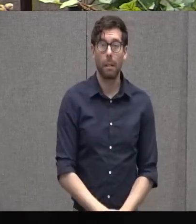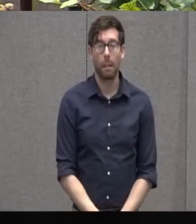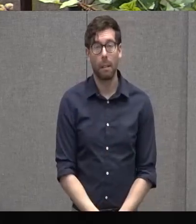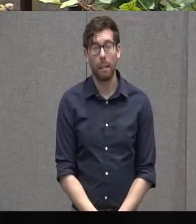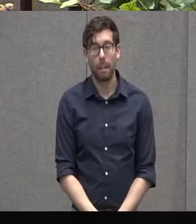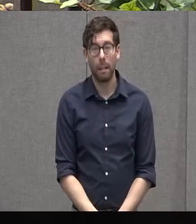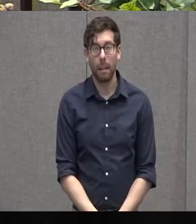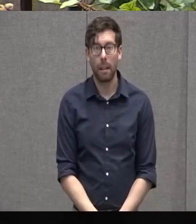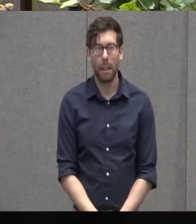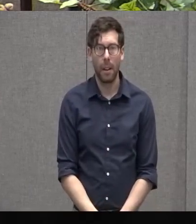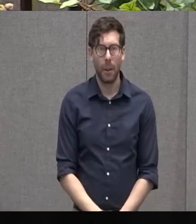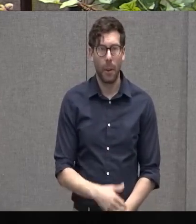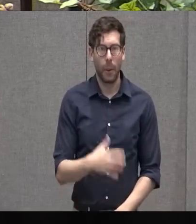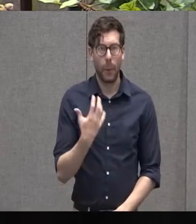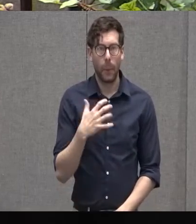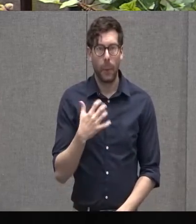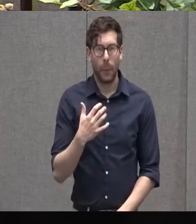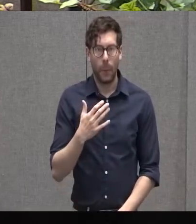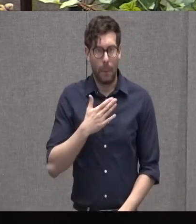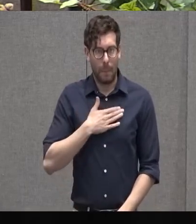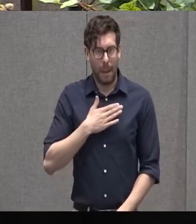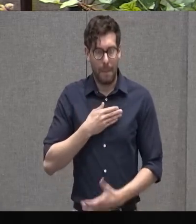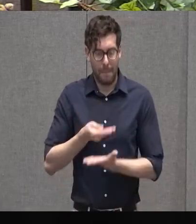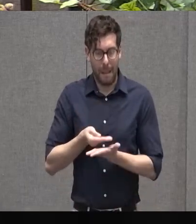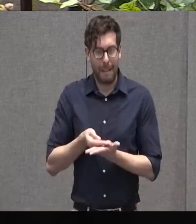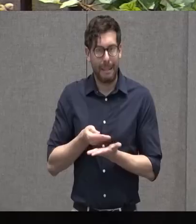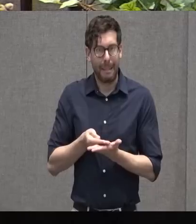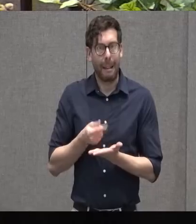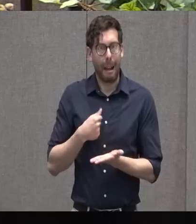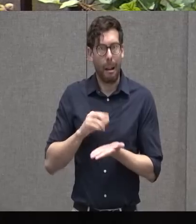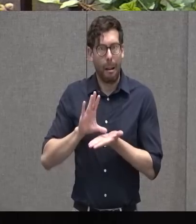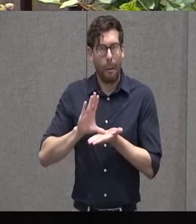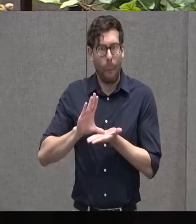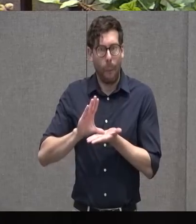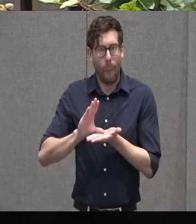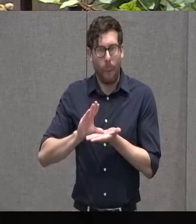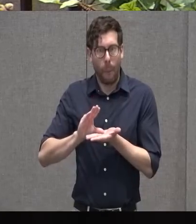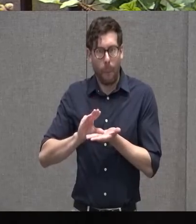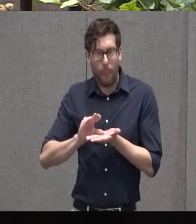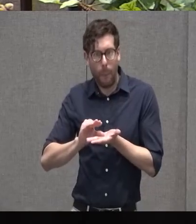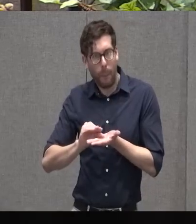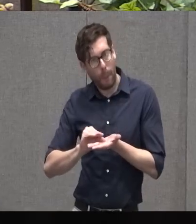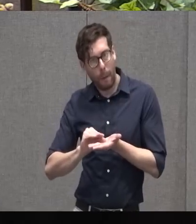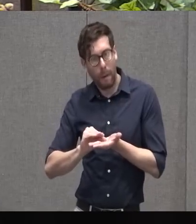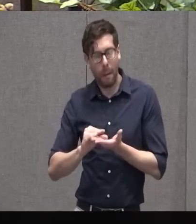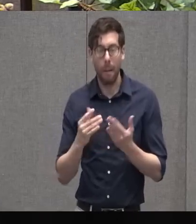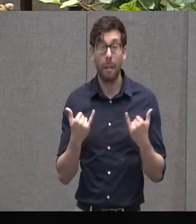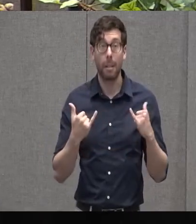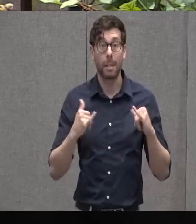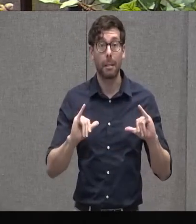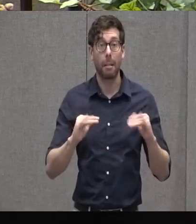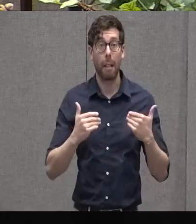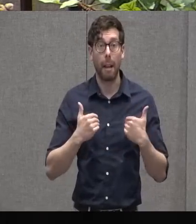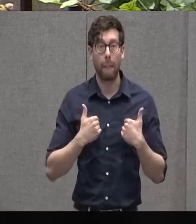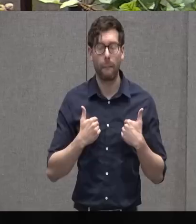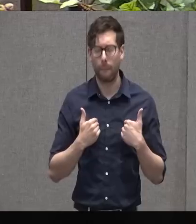I'm running out of dollar bills. I still have one, two, three, four, five,